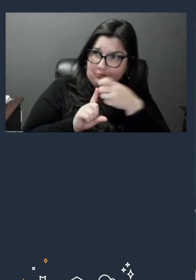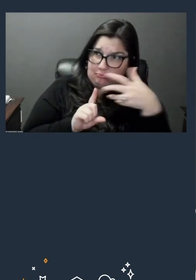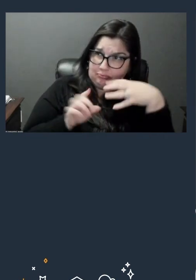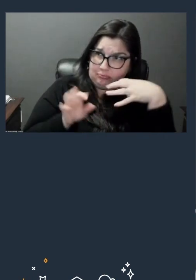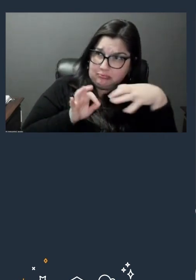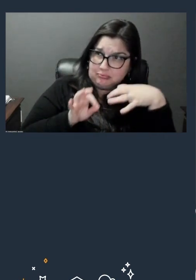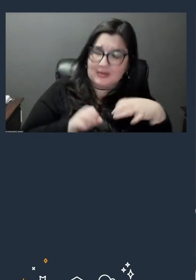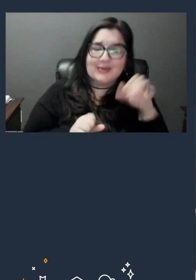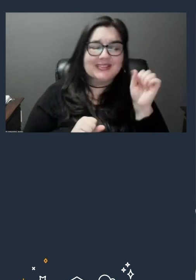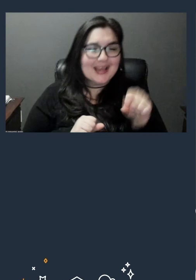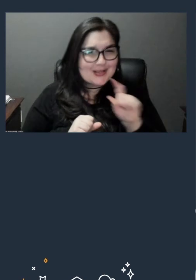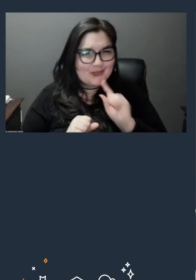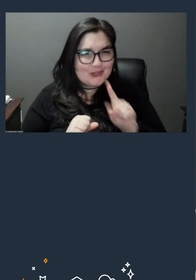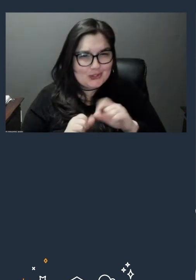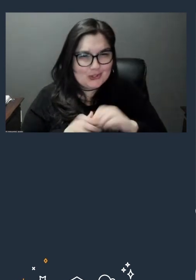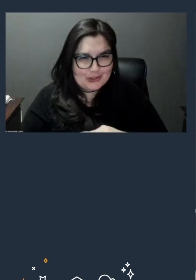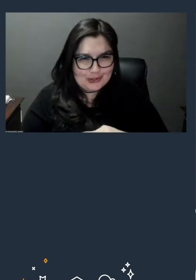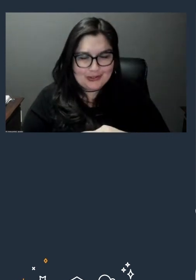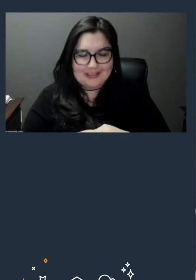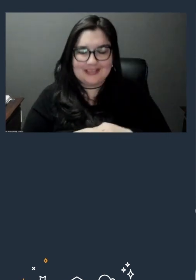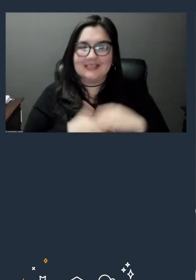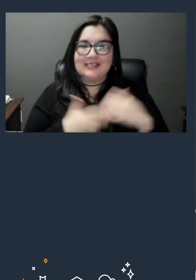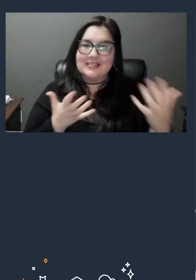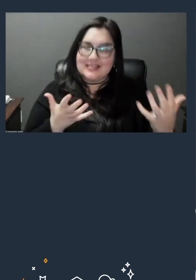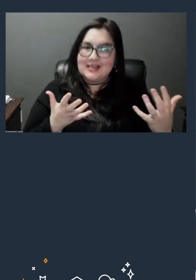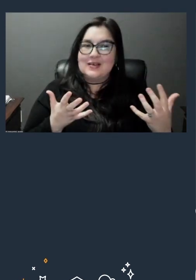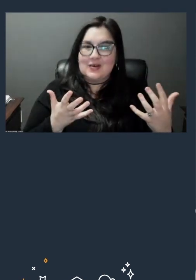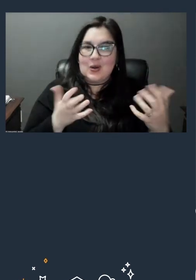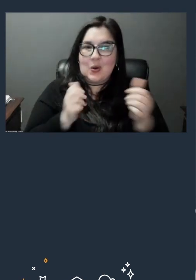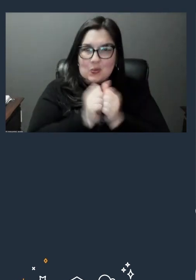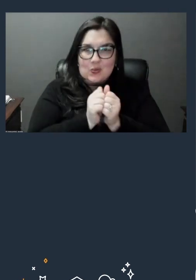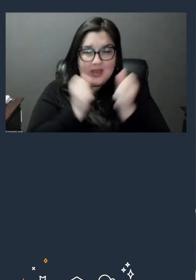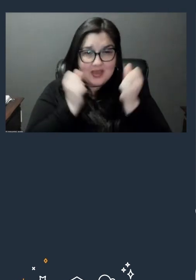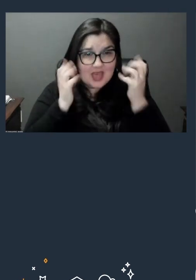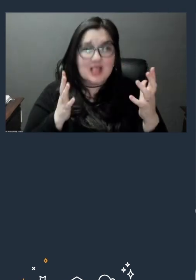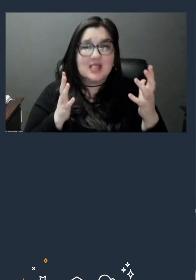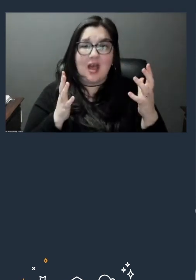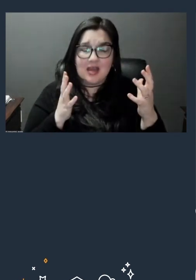So with a lot of the managed service from AWS offer,